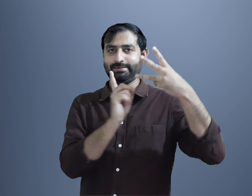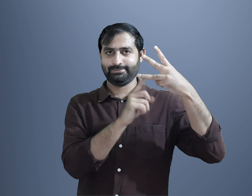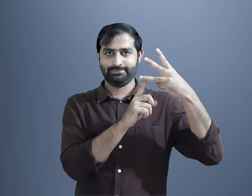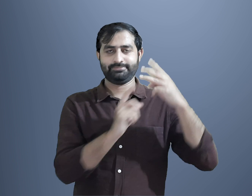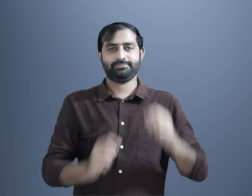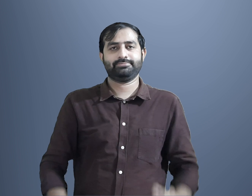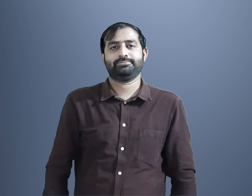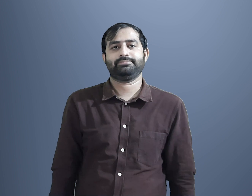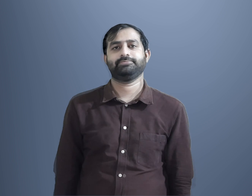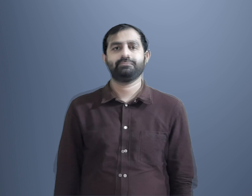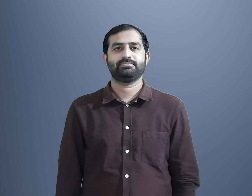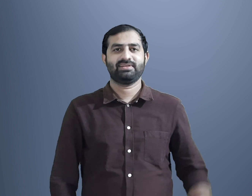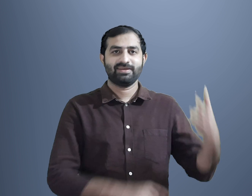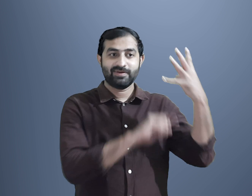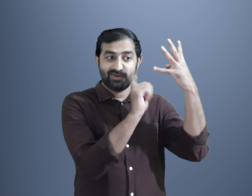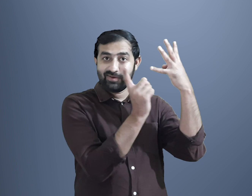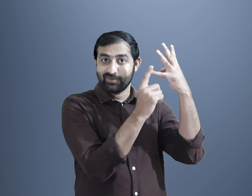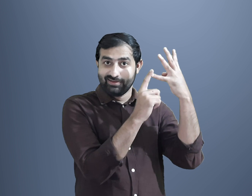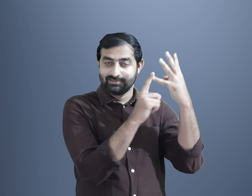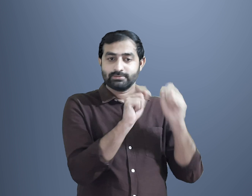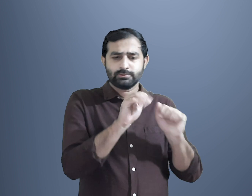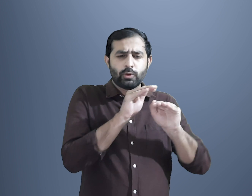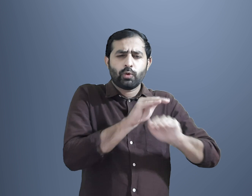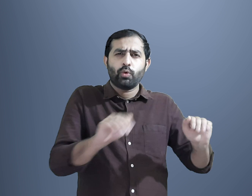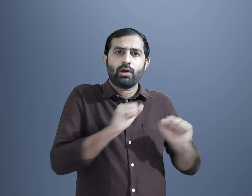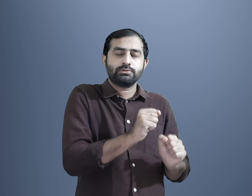Fourth is Personal Function.